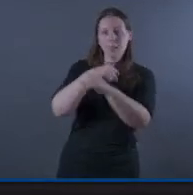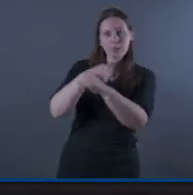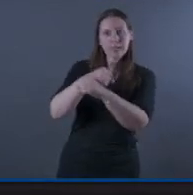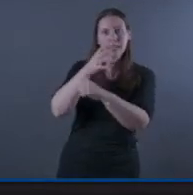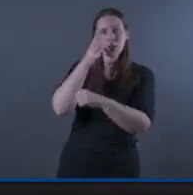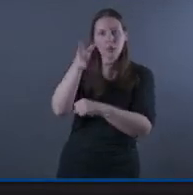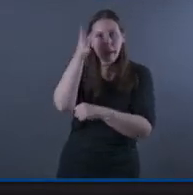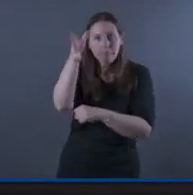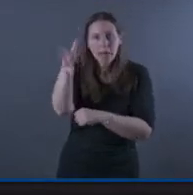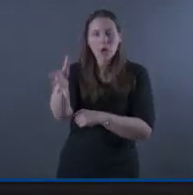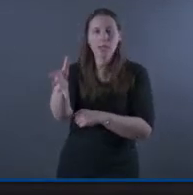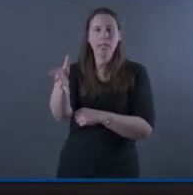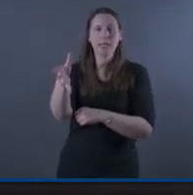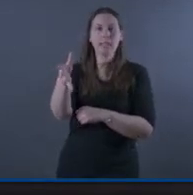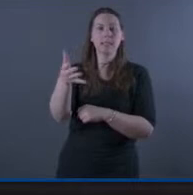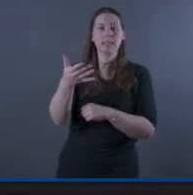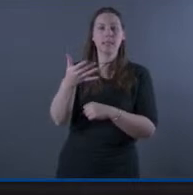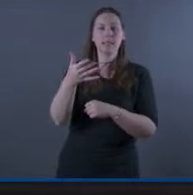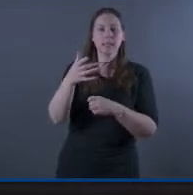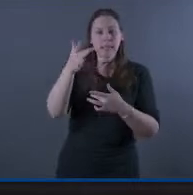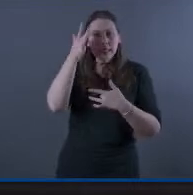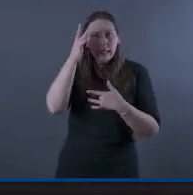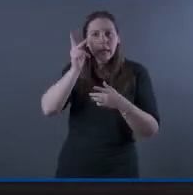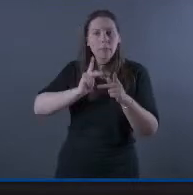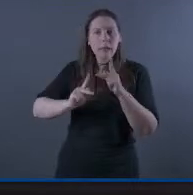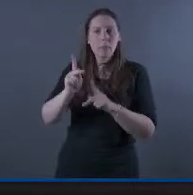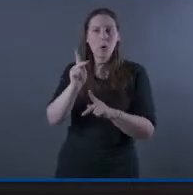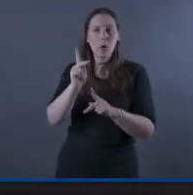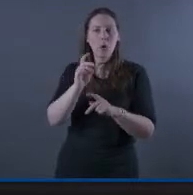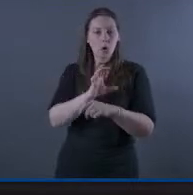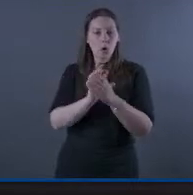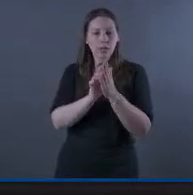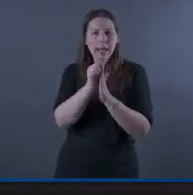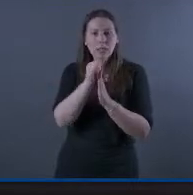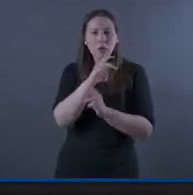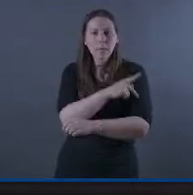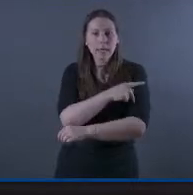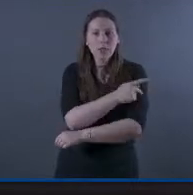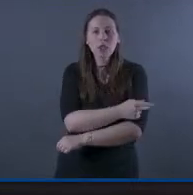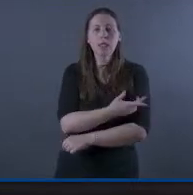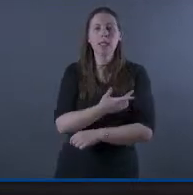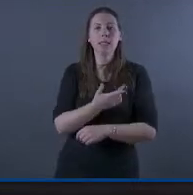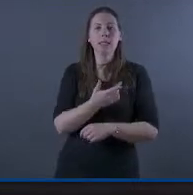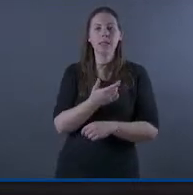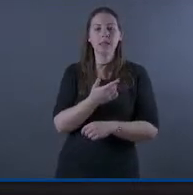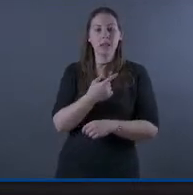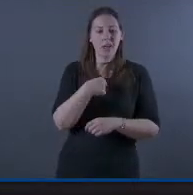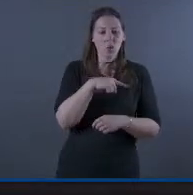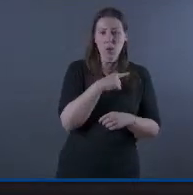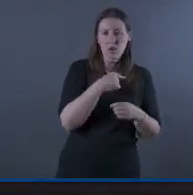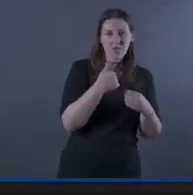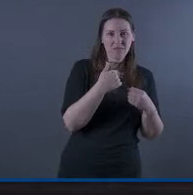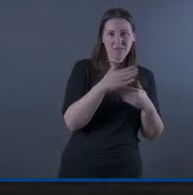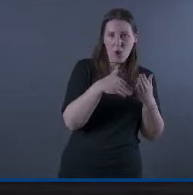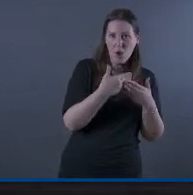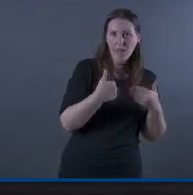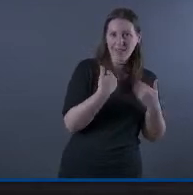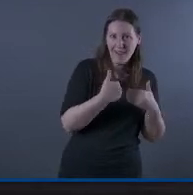we were all babies one day and we were vulnerable and we all hope someday to be the older individual in society who's gonna be a little bit more vulnerable